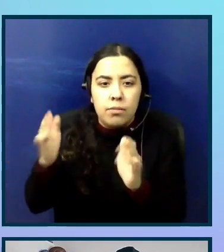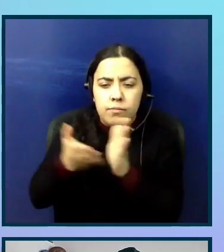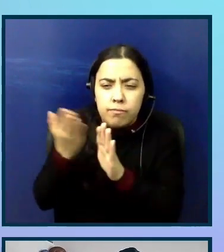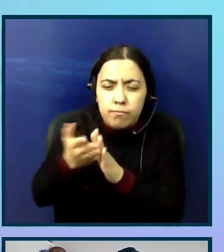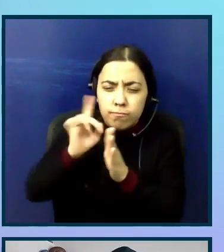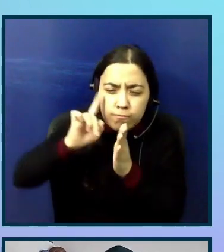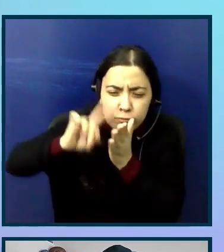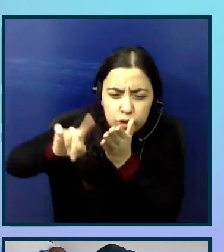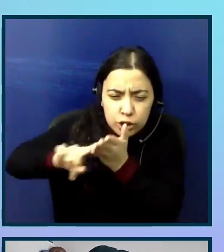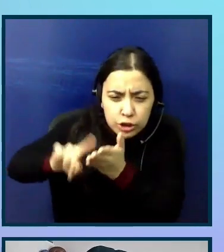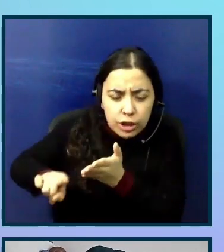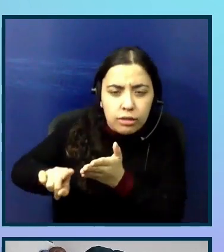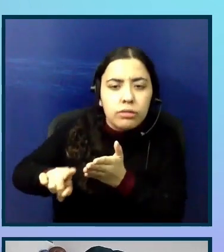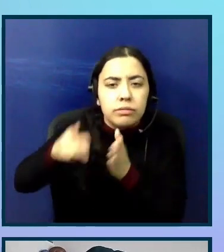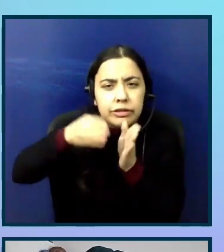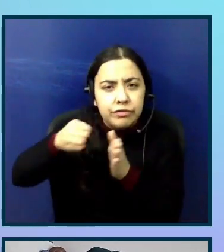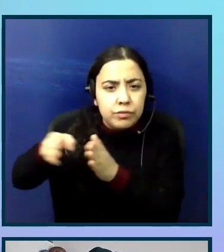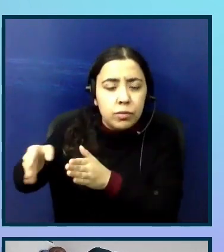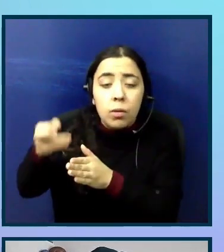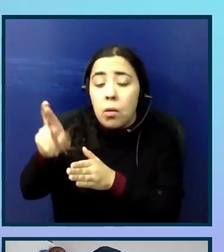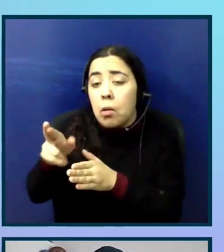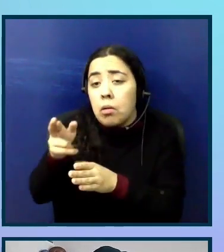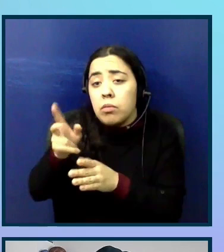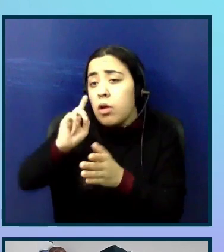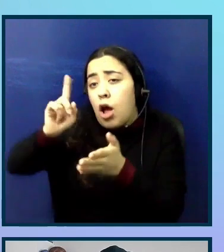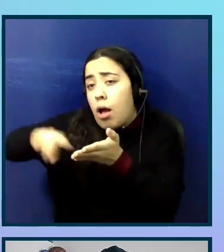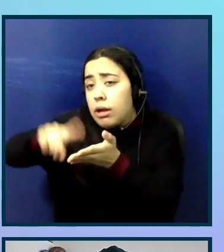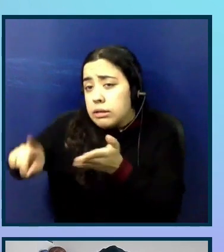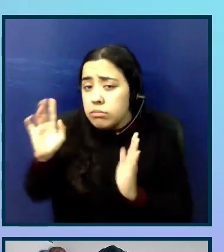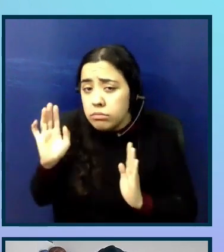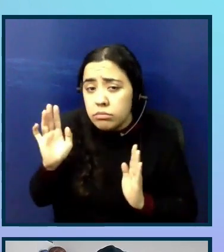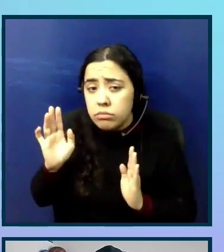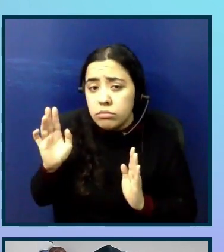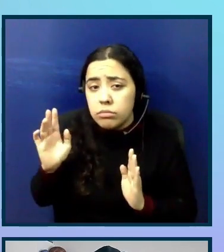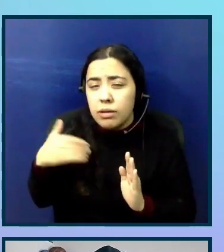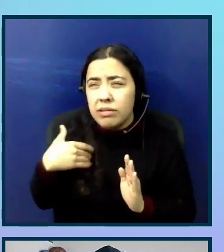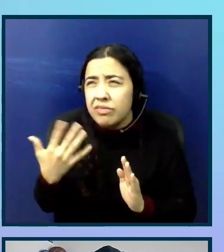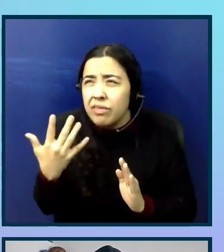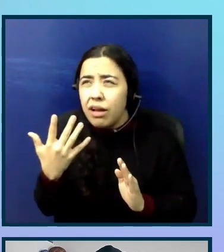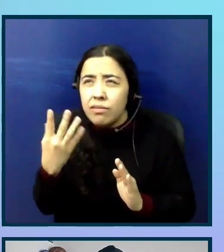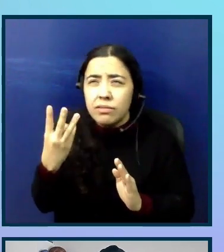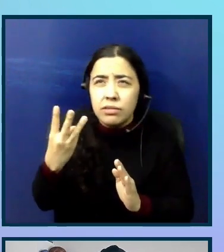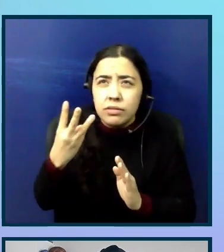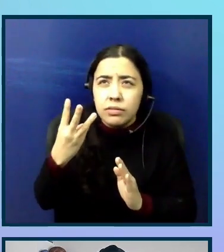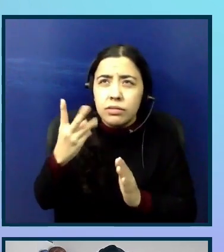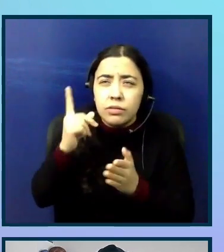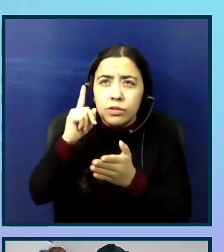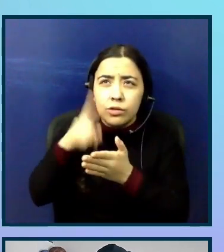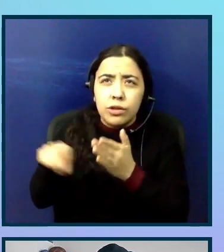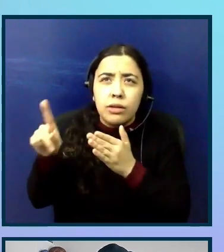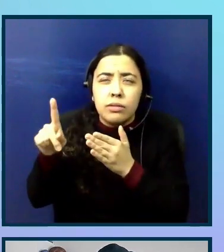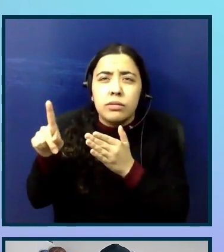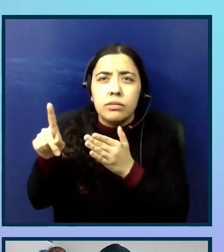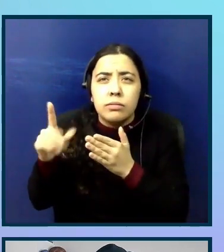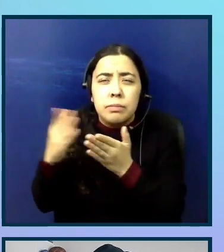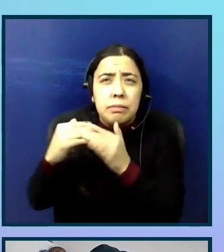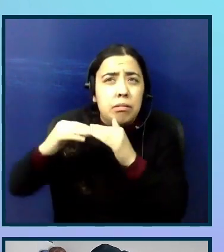or you can just run an audit has about five to six checks. I think maybe even less than that, but you can check it at that time